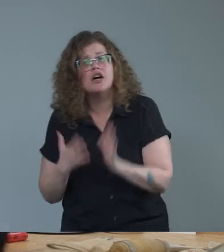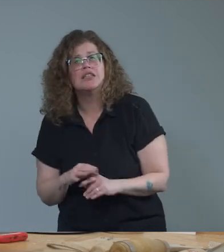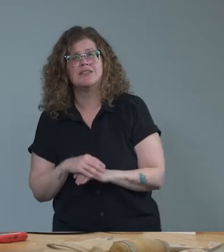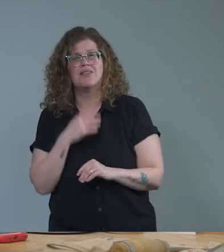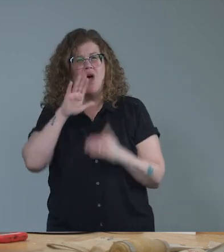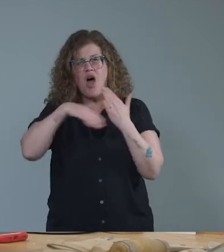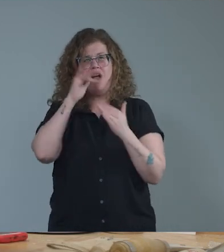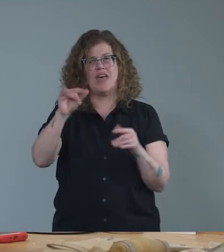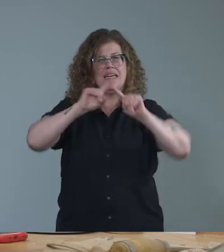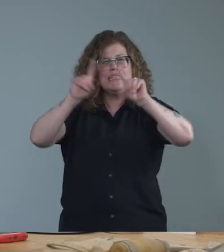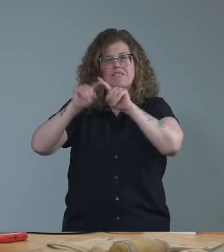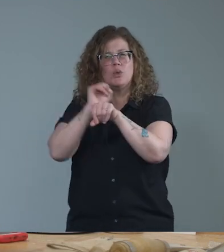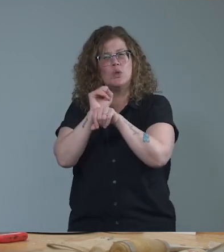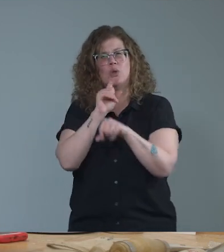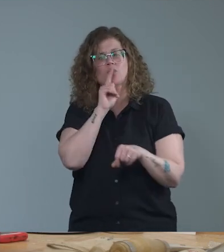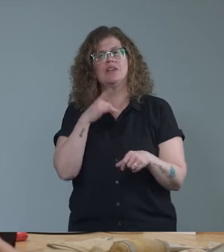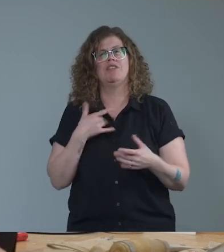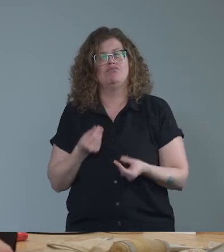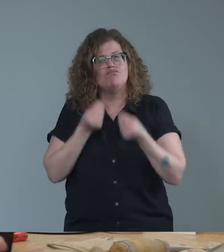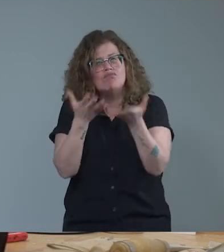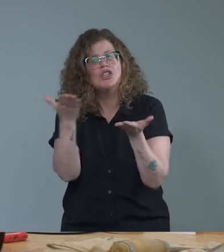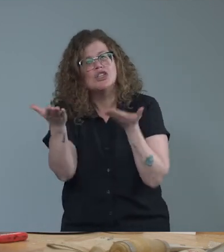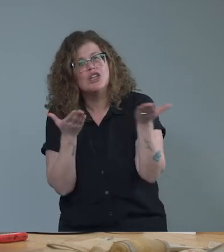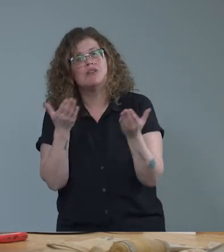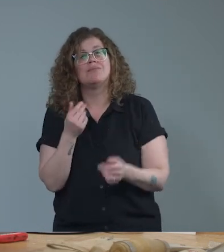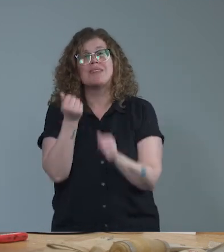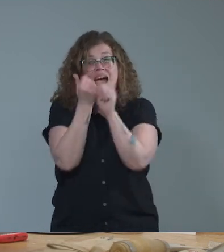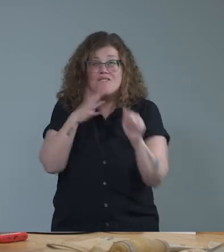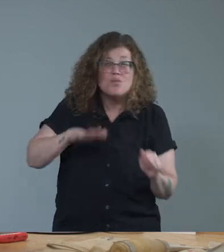you've got... and stakeholders. What I mean, you know, who's